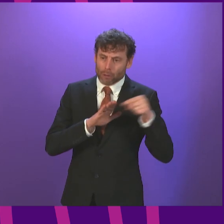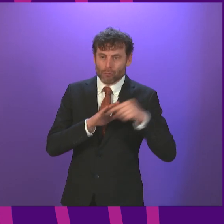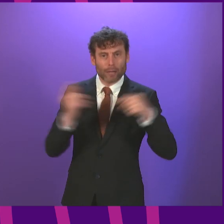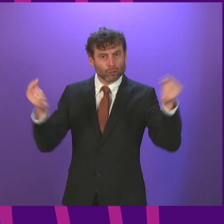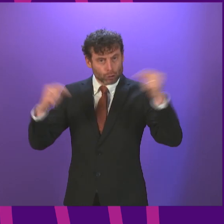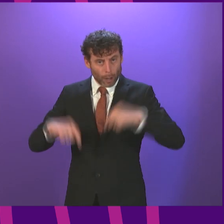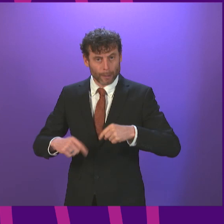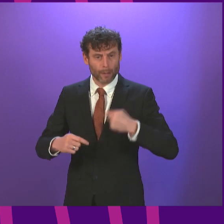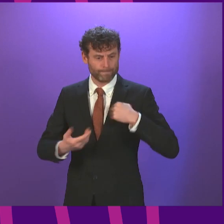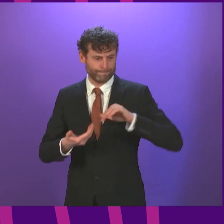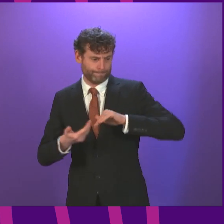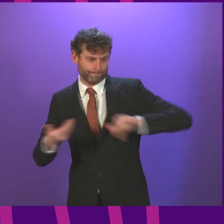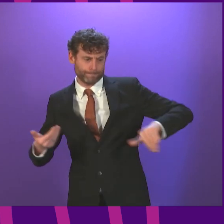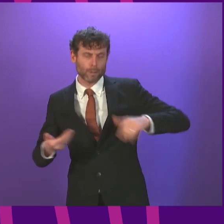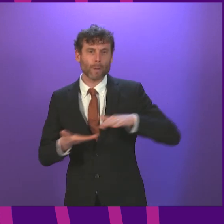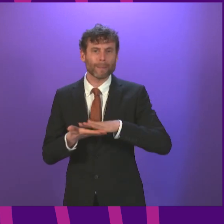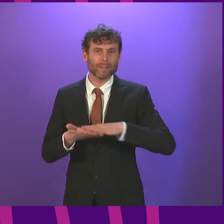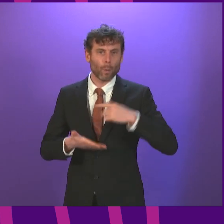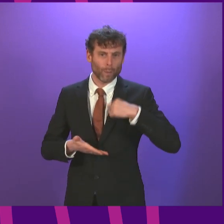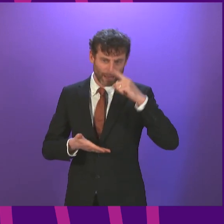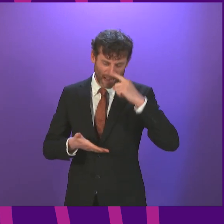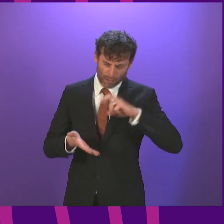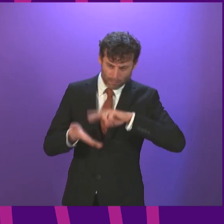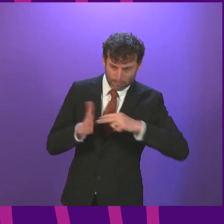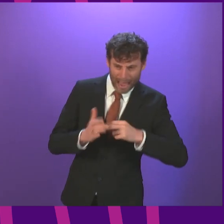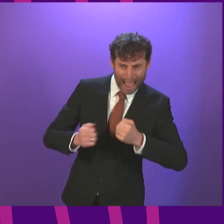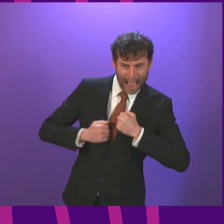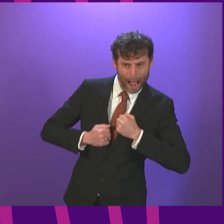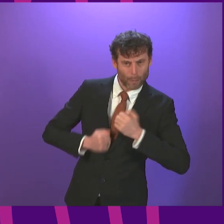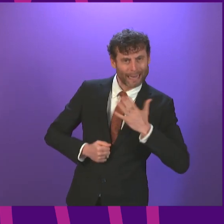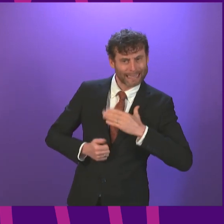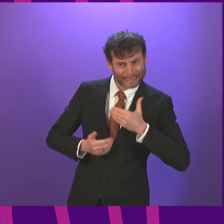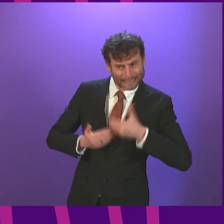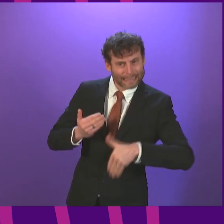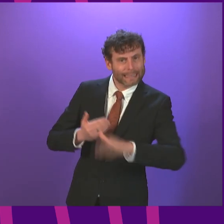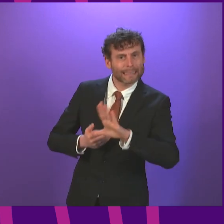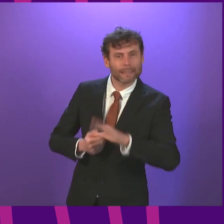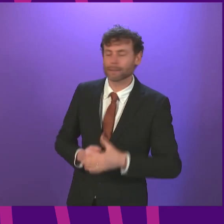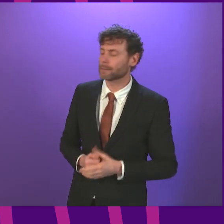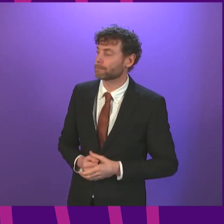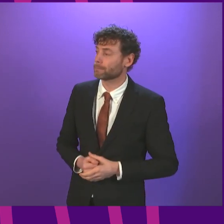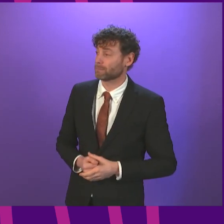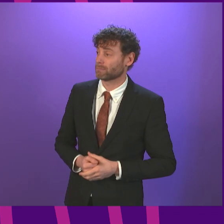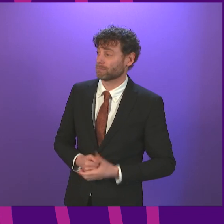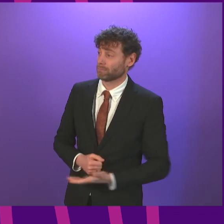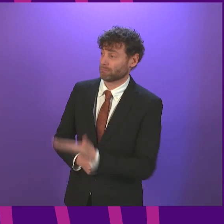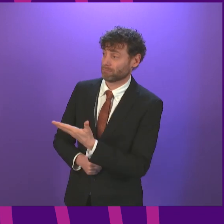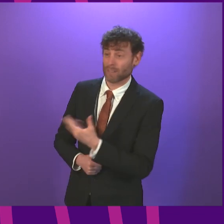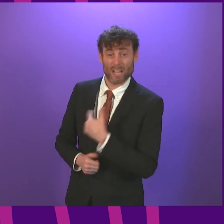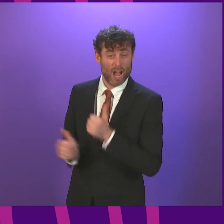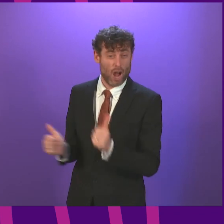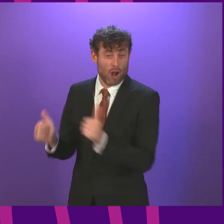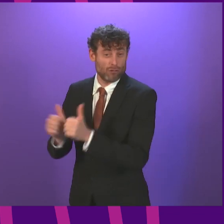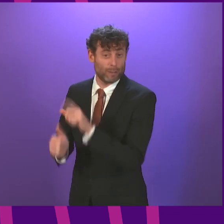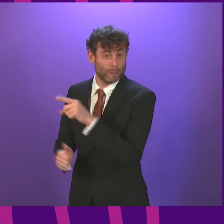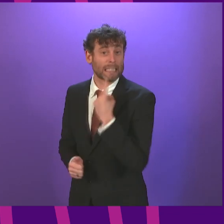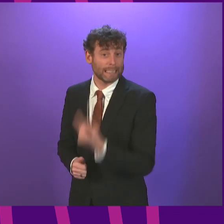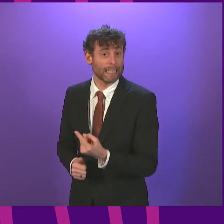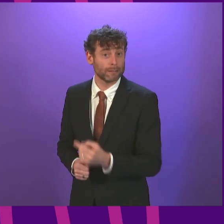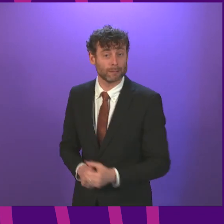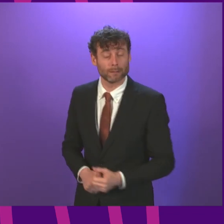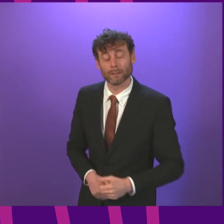The First Minister: I agree. The day when Scotland has full powers